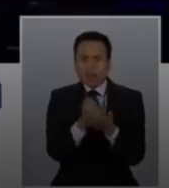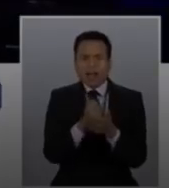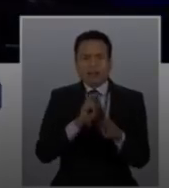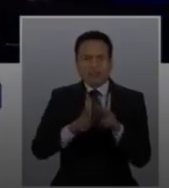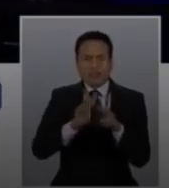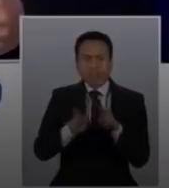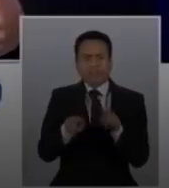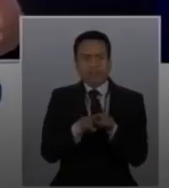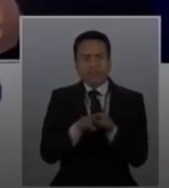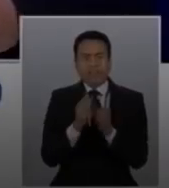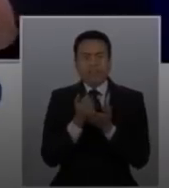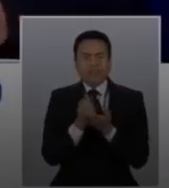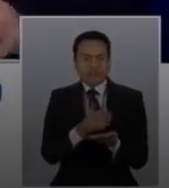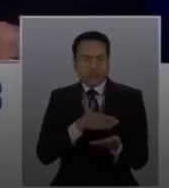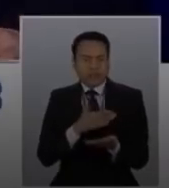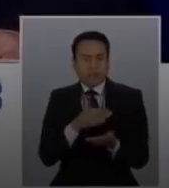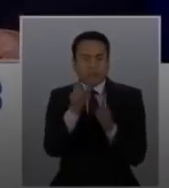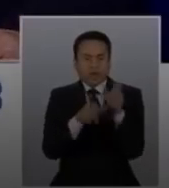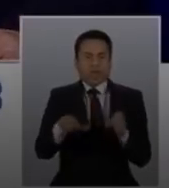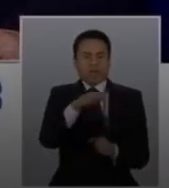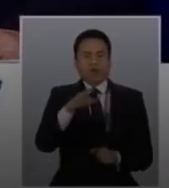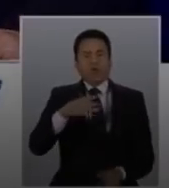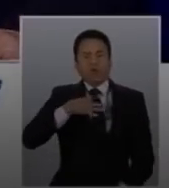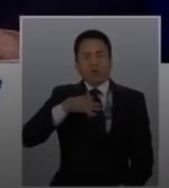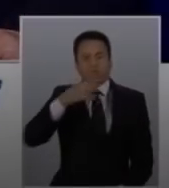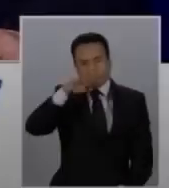That is why I insist on solidarity with the Cuban people who today demonstrate for these causes.